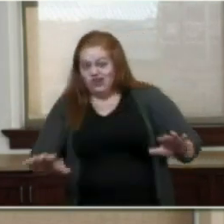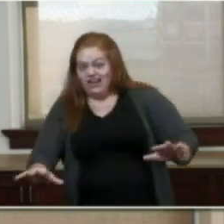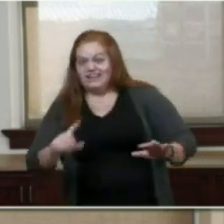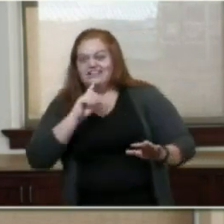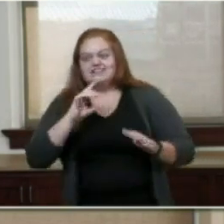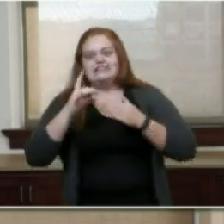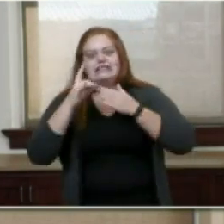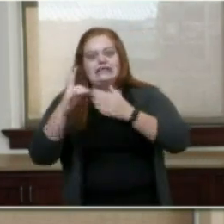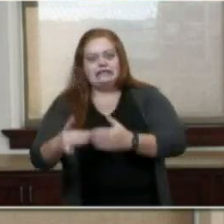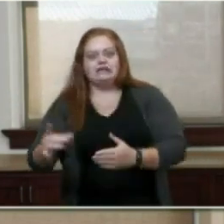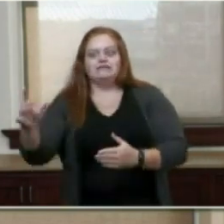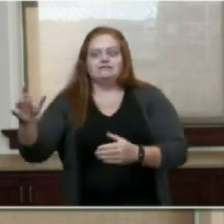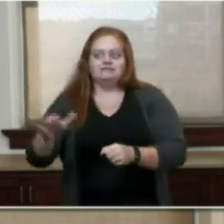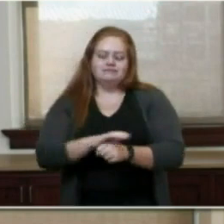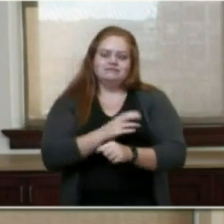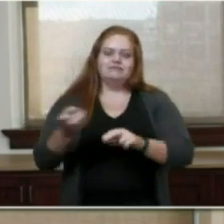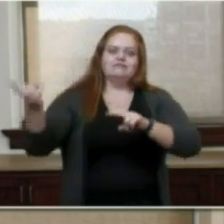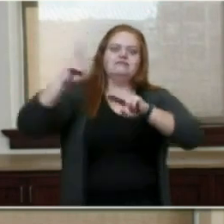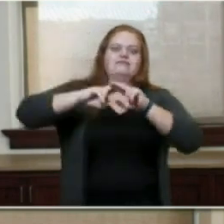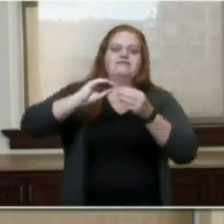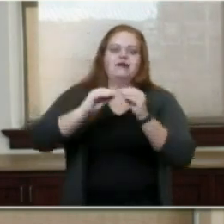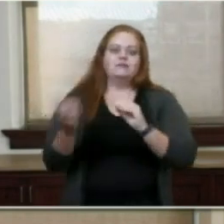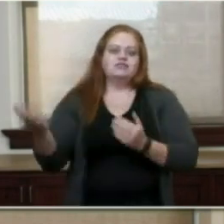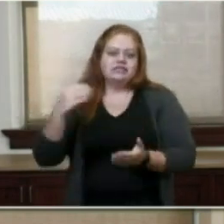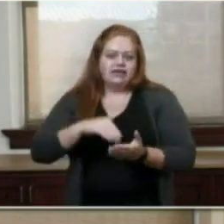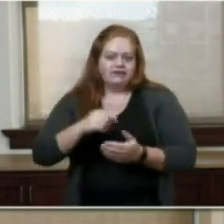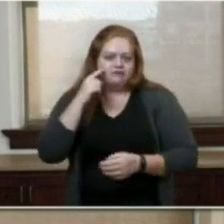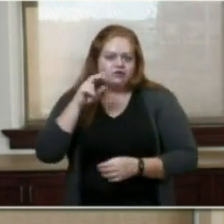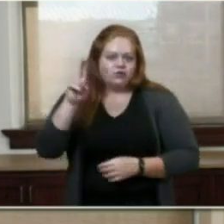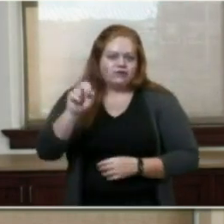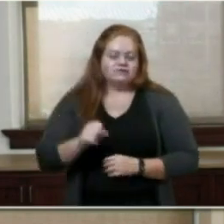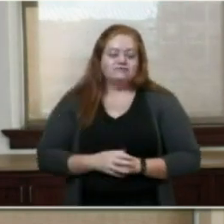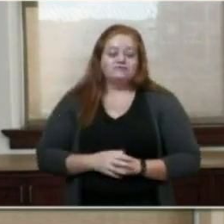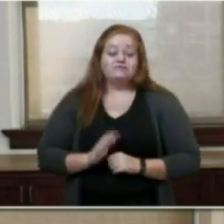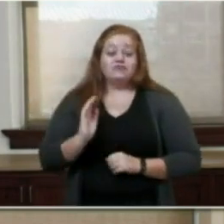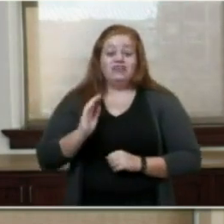United States locally. Our cases are rising quickly and we are starting to